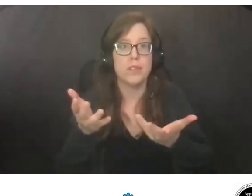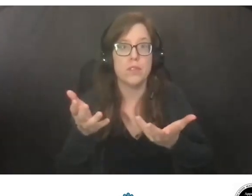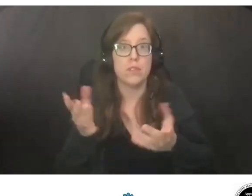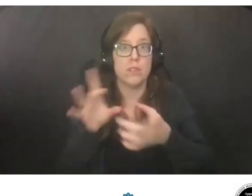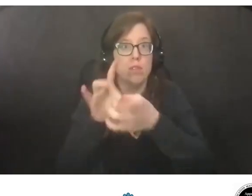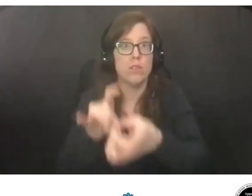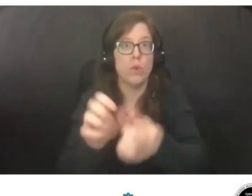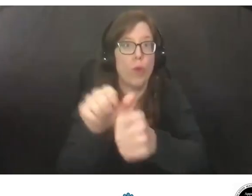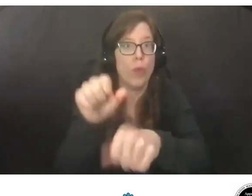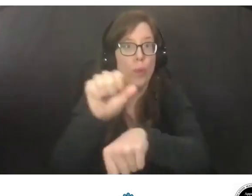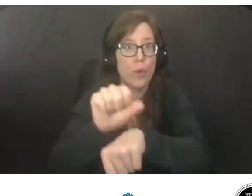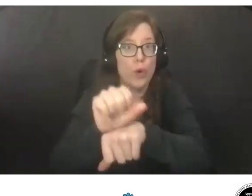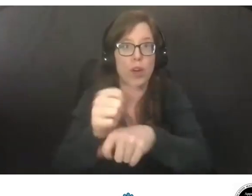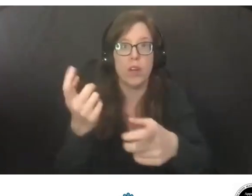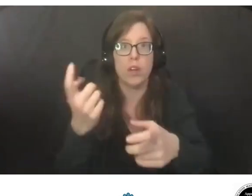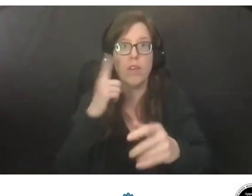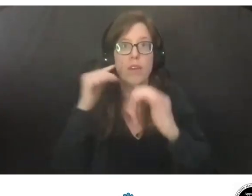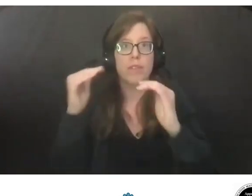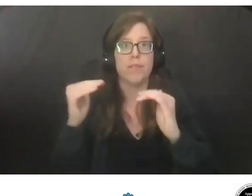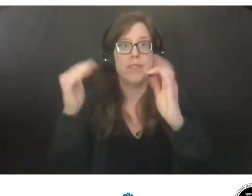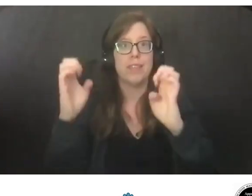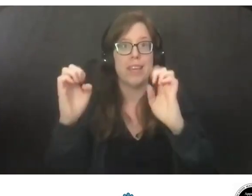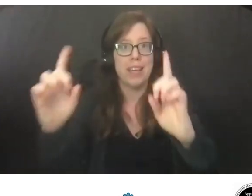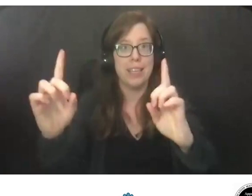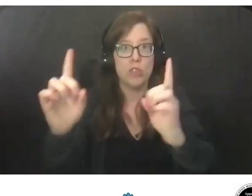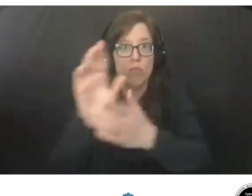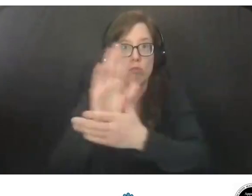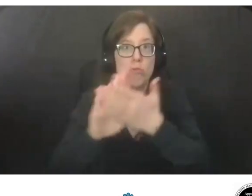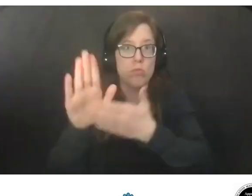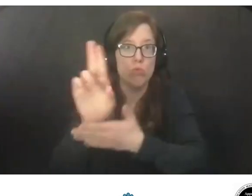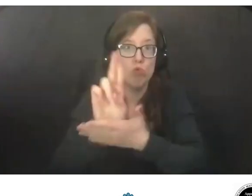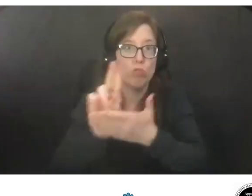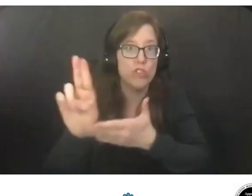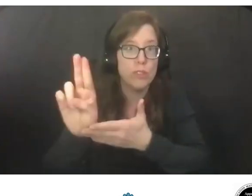employment settings? How do they work in higher ed settings if you have a college-bound student?